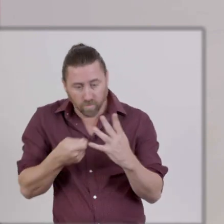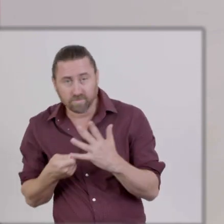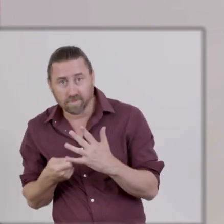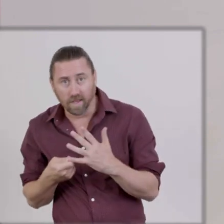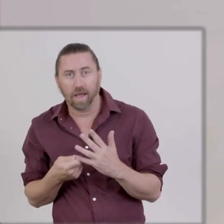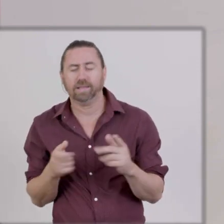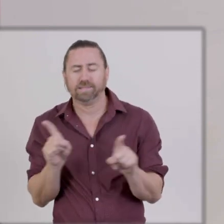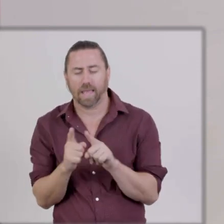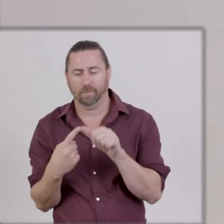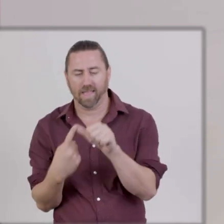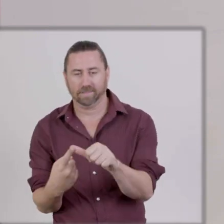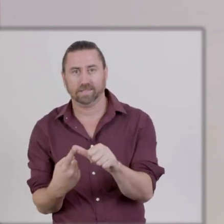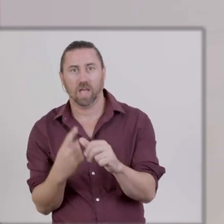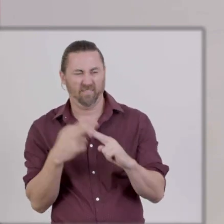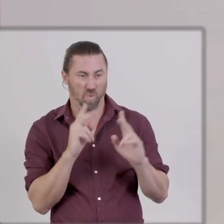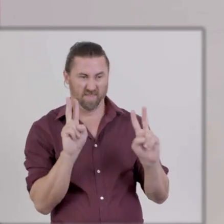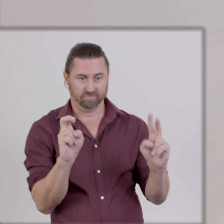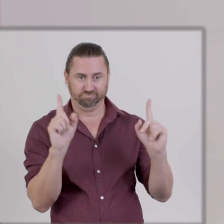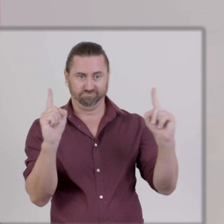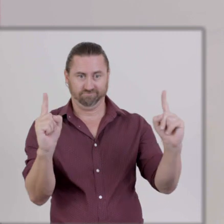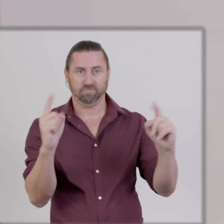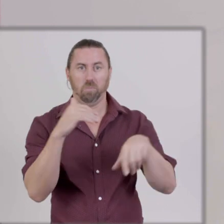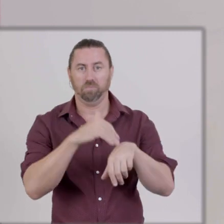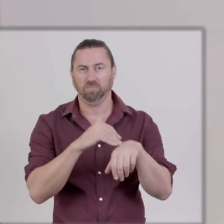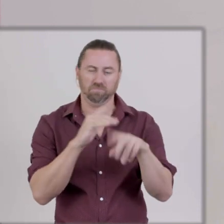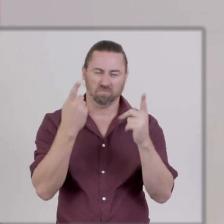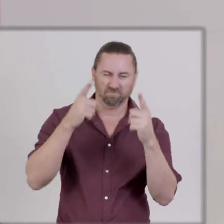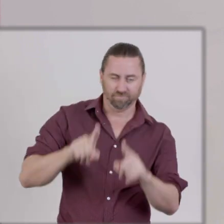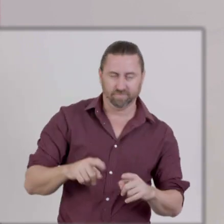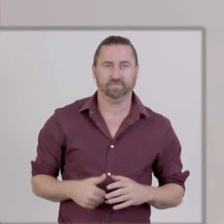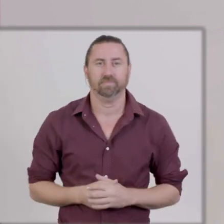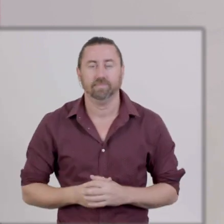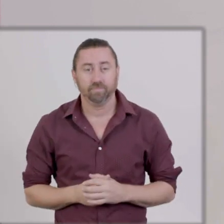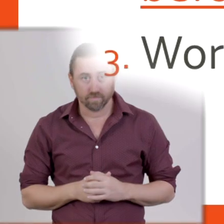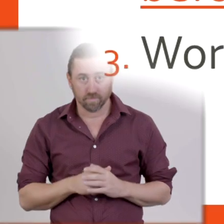we get the same answer to the same problem. The rules we need to follow are: